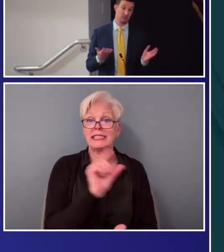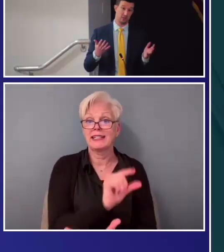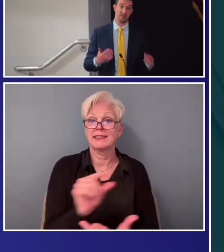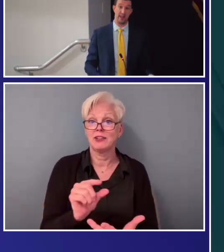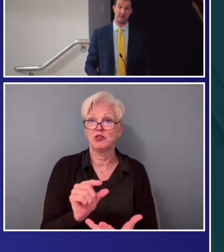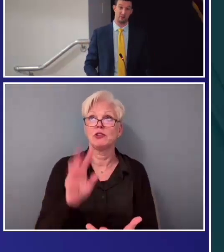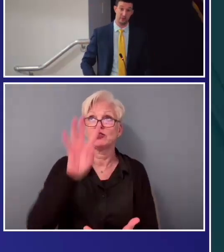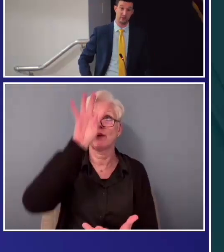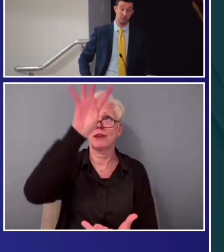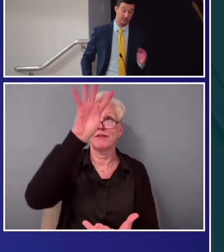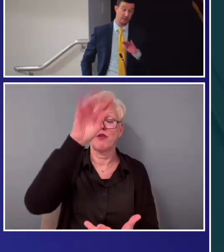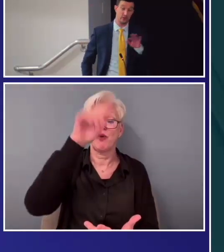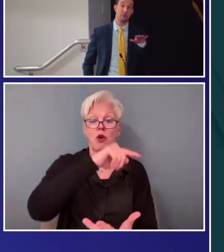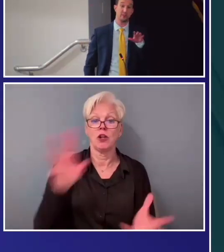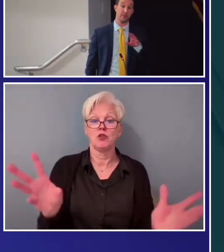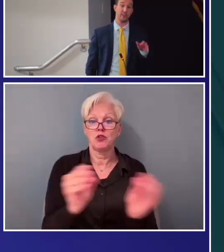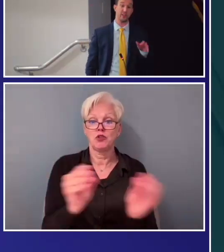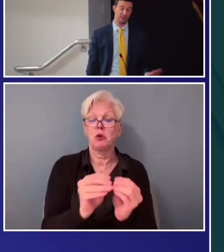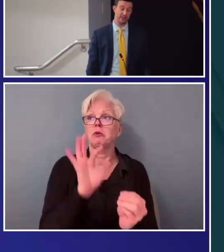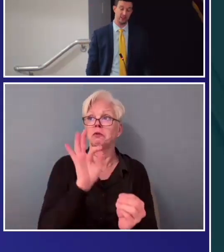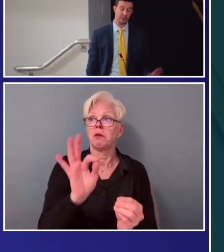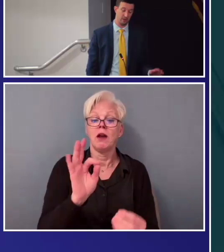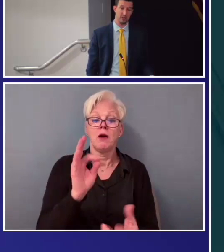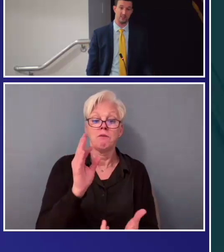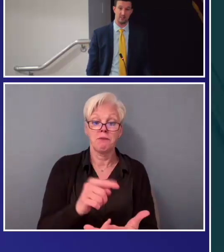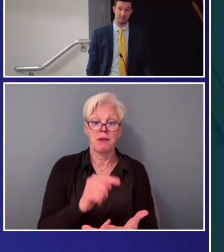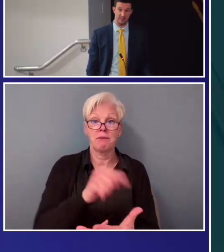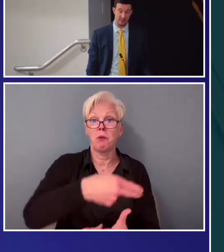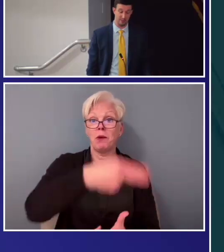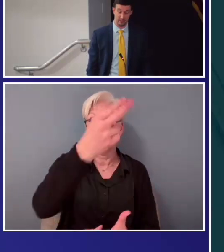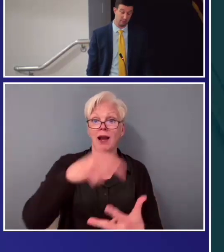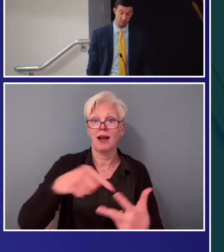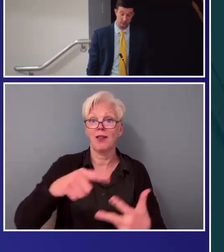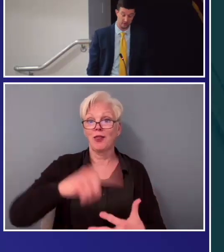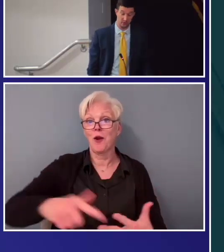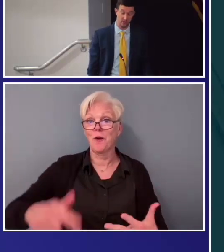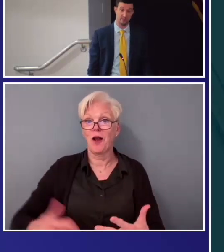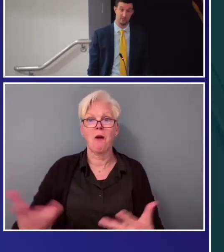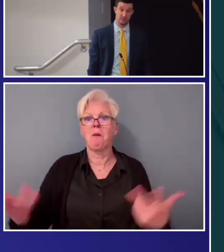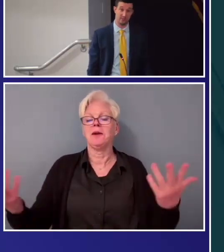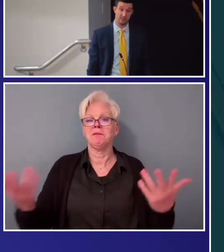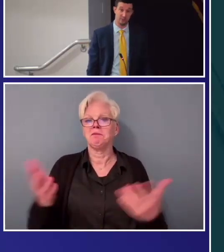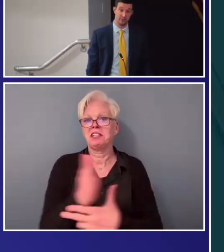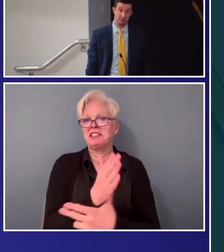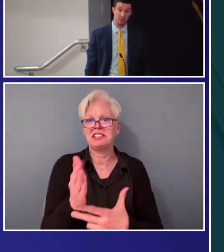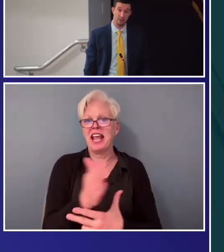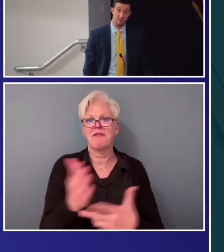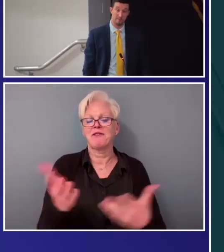it looks average. So there could be variation at that level. I'm not saying that that's happening a lot, but we just don't have visibility at the moment.